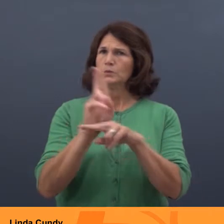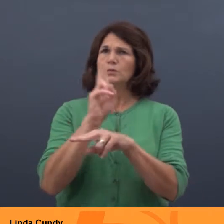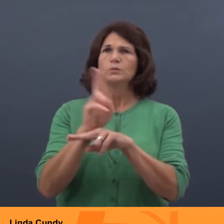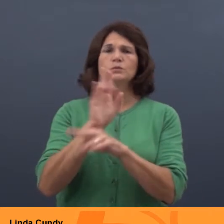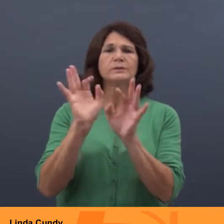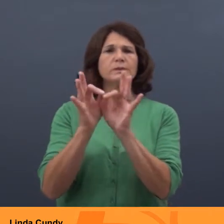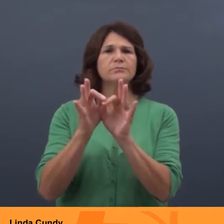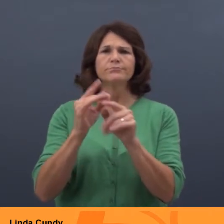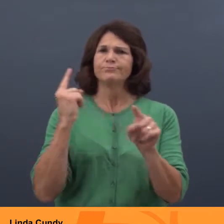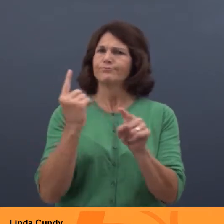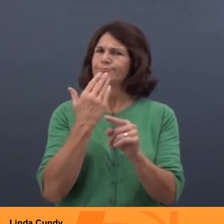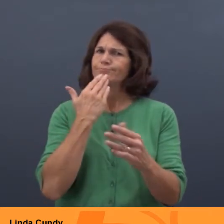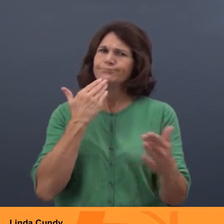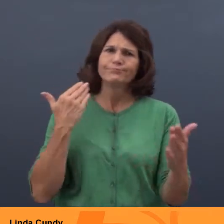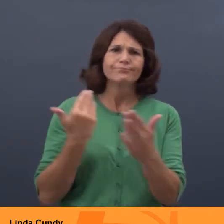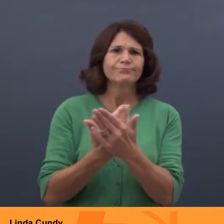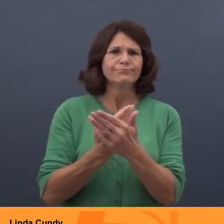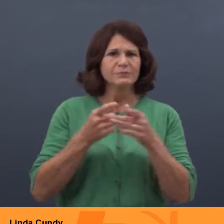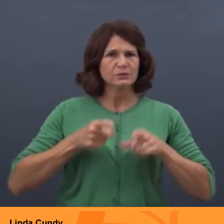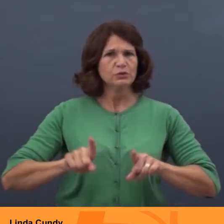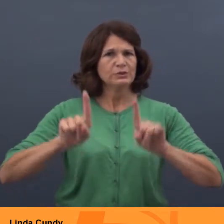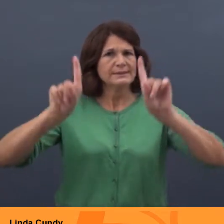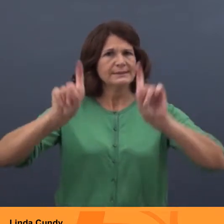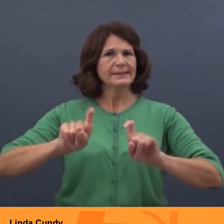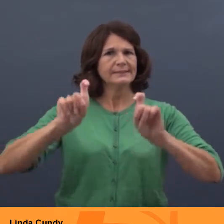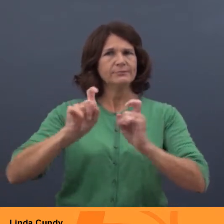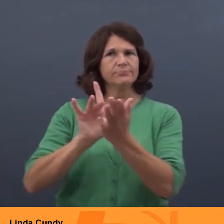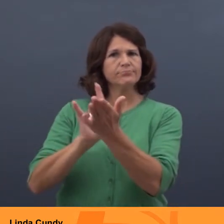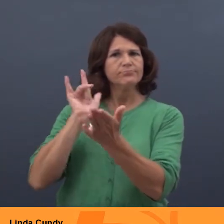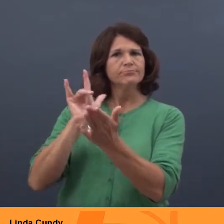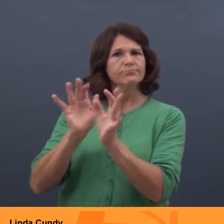use an interpreter effectively during testing situations;